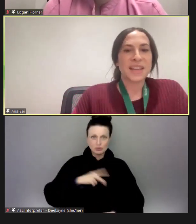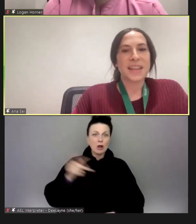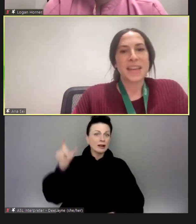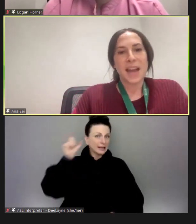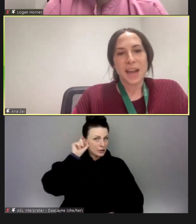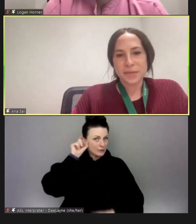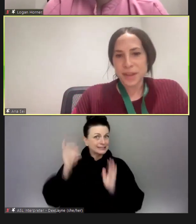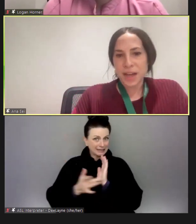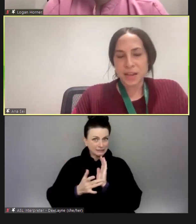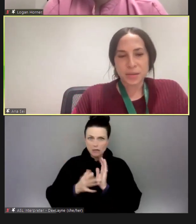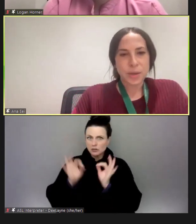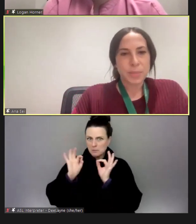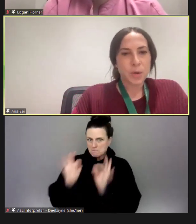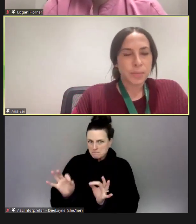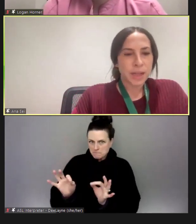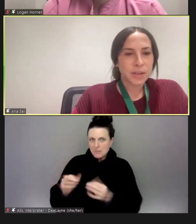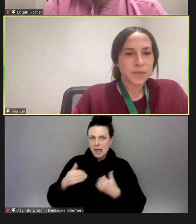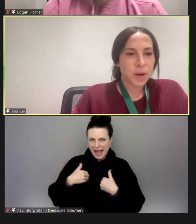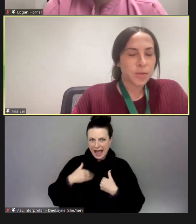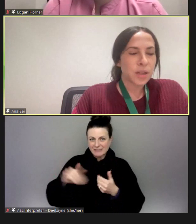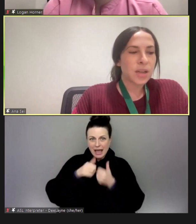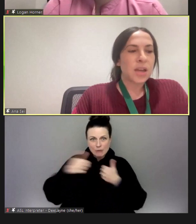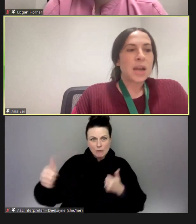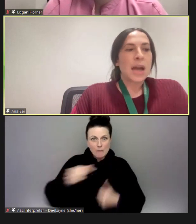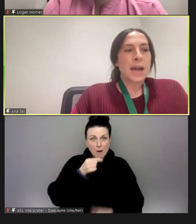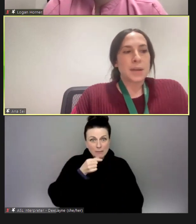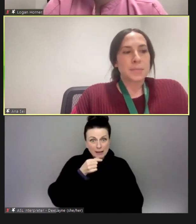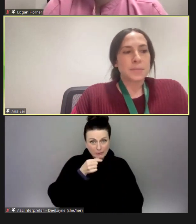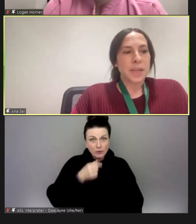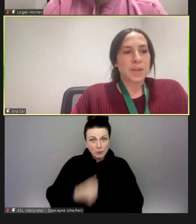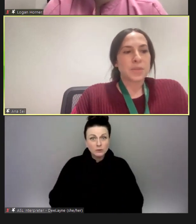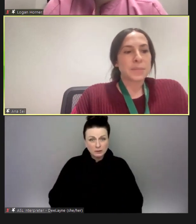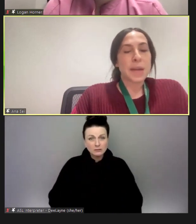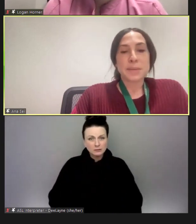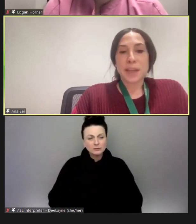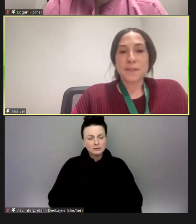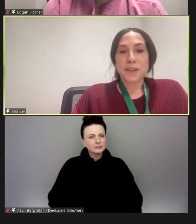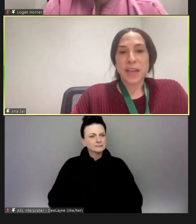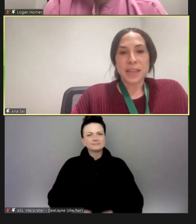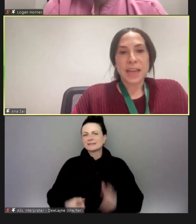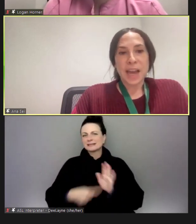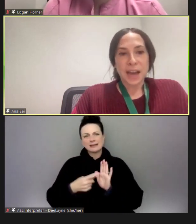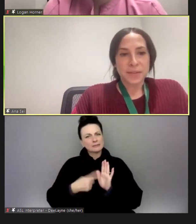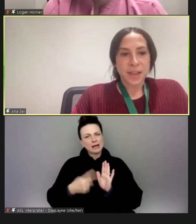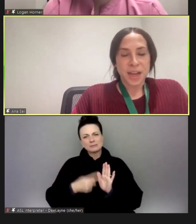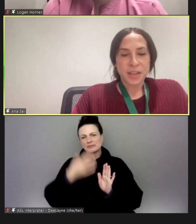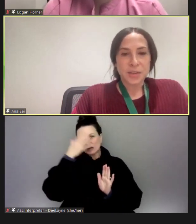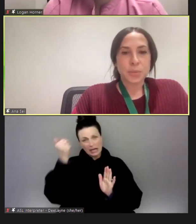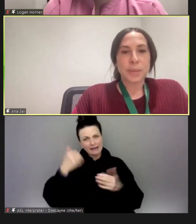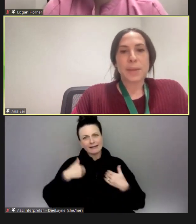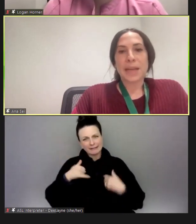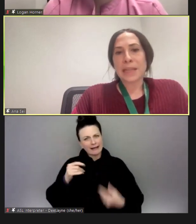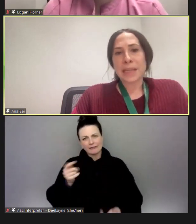they have that remote microphone um you know sometimes they